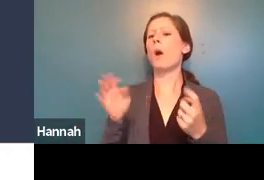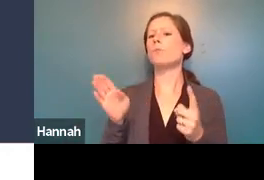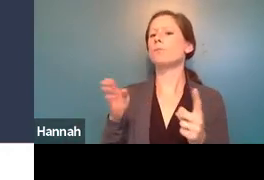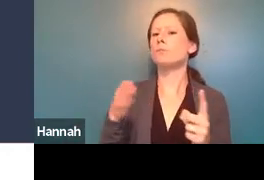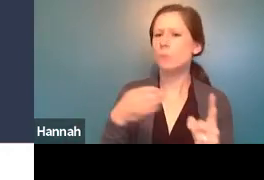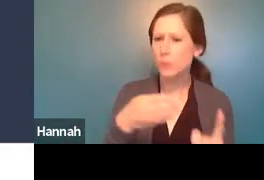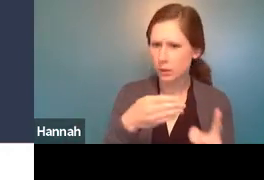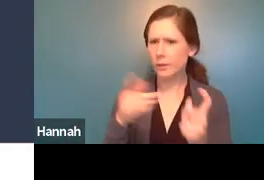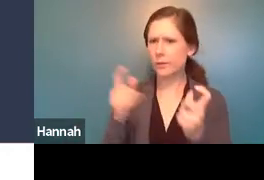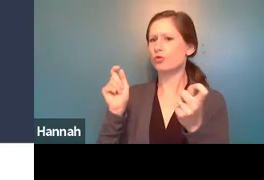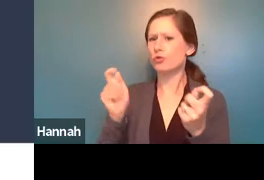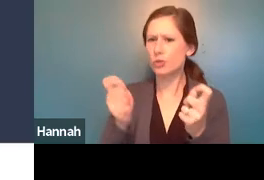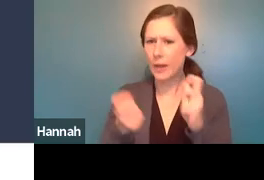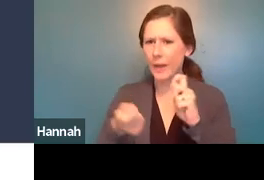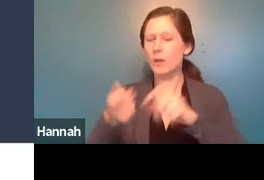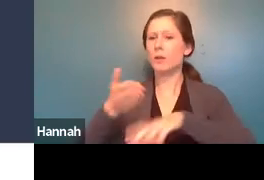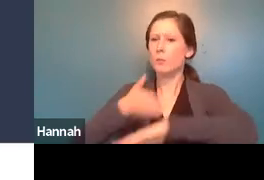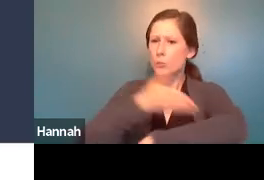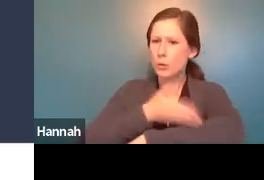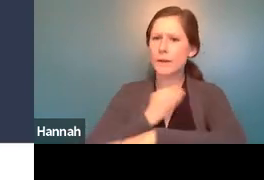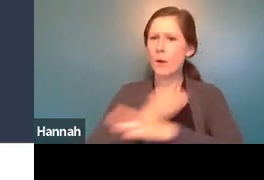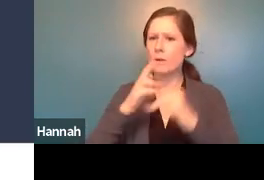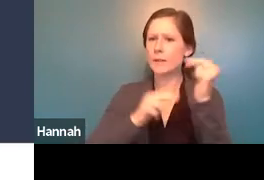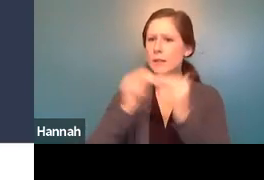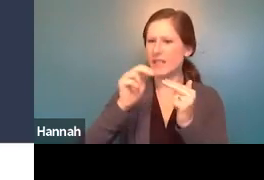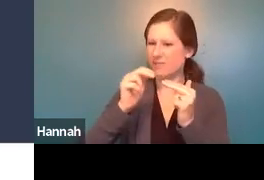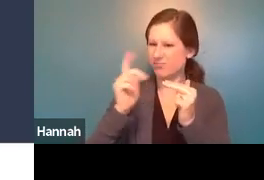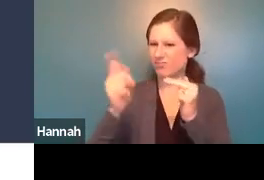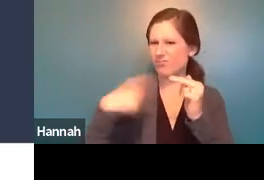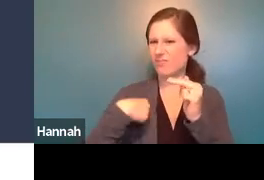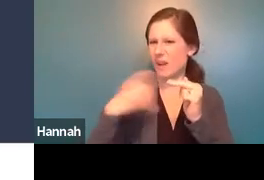in our facility whenever we get back to large Gatherings and things of that nature.